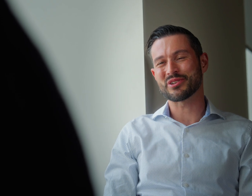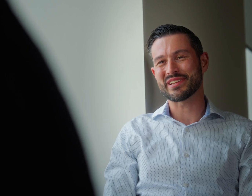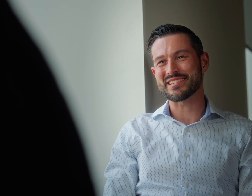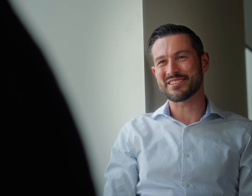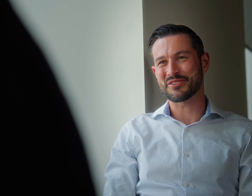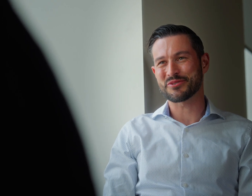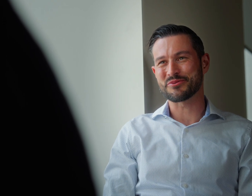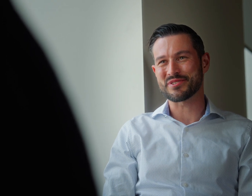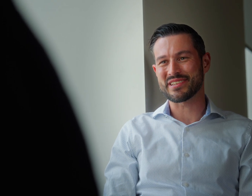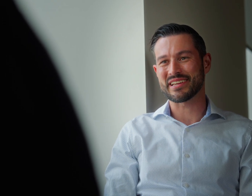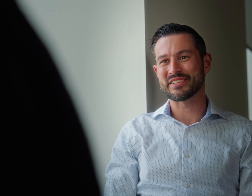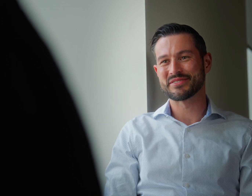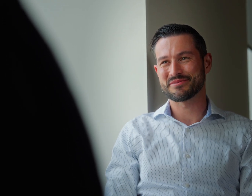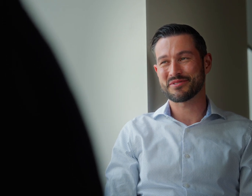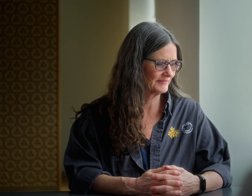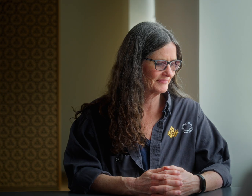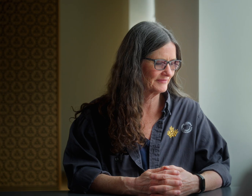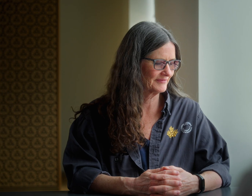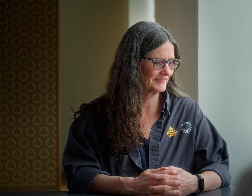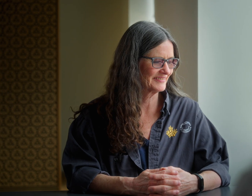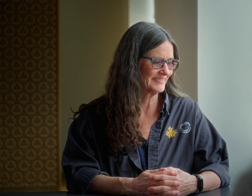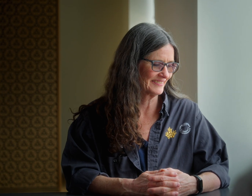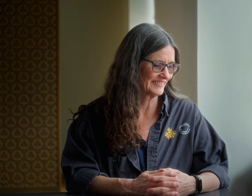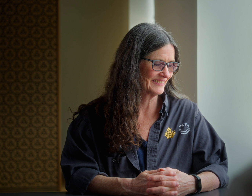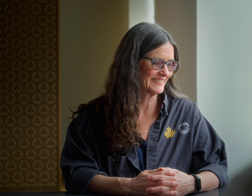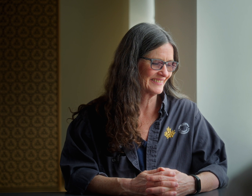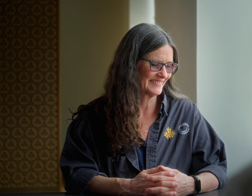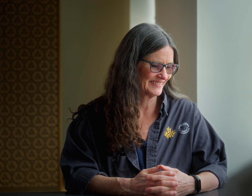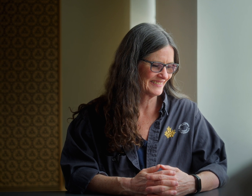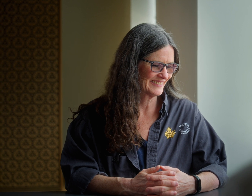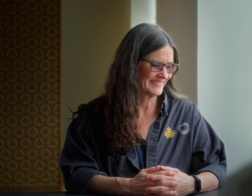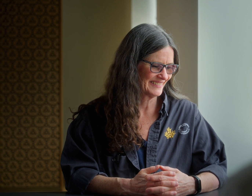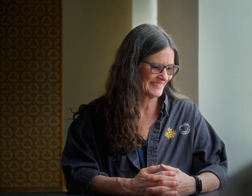effective means of communicating with Deaf or hard-of-hearing employees, that can be difficult to manage and to navigate.